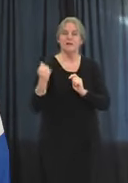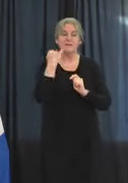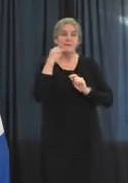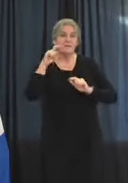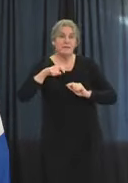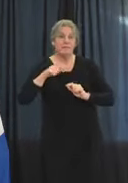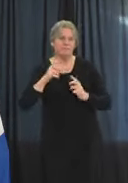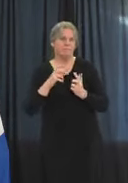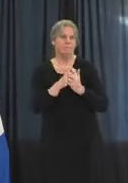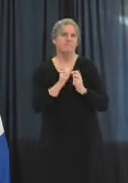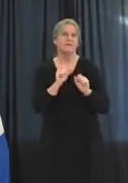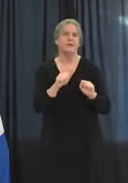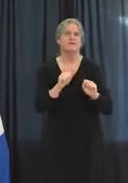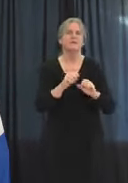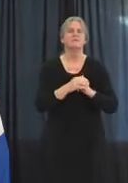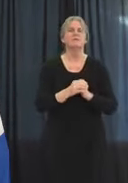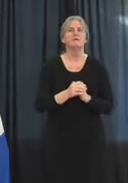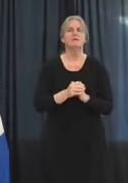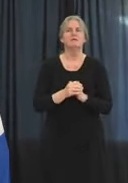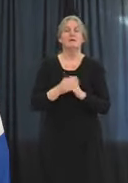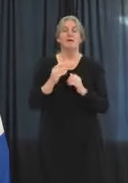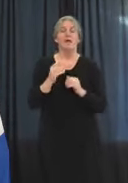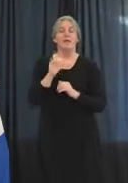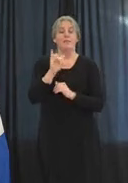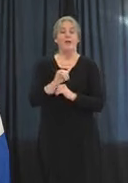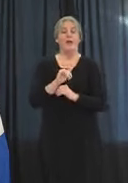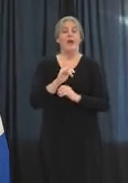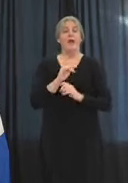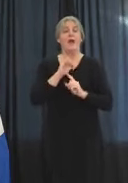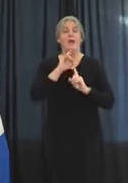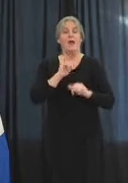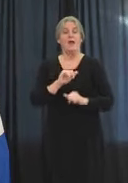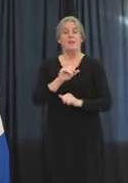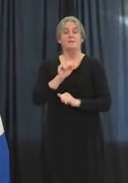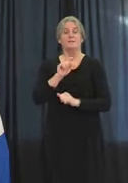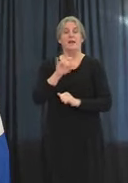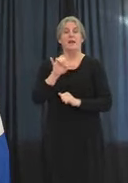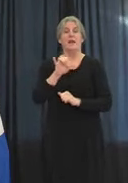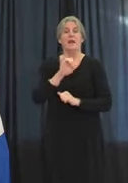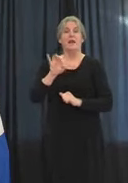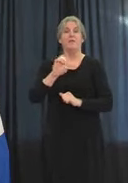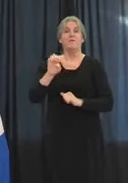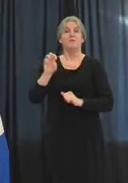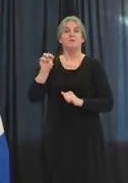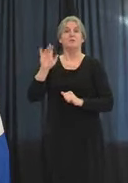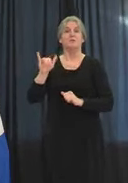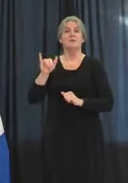faster if needed. This declaration is for 90 days but can be terminated earlier if